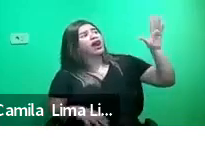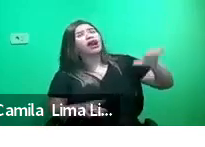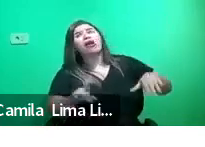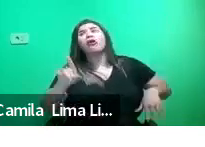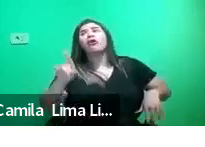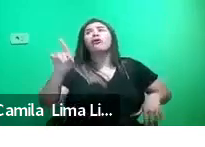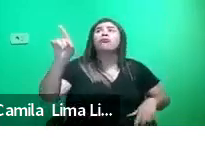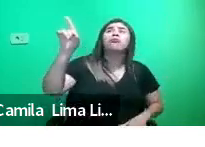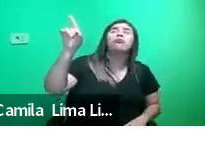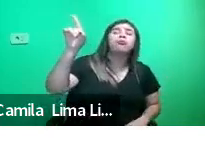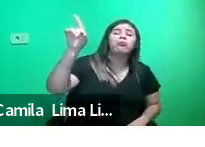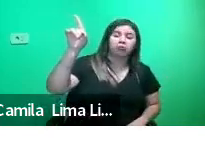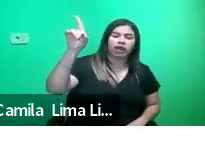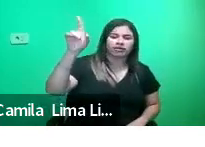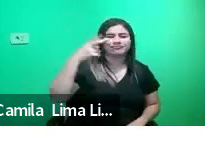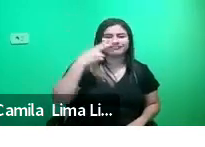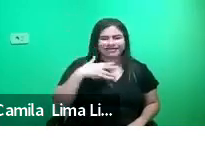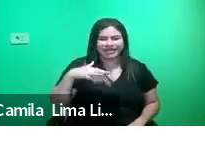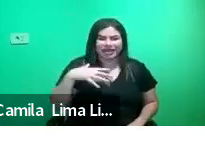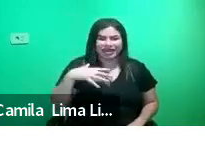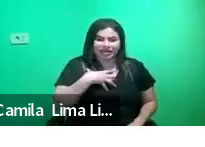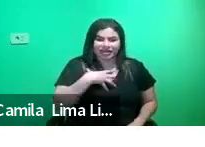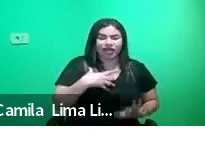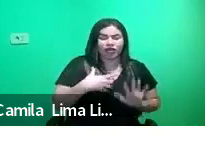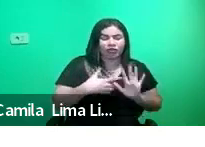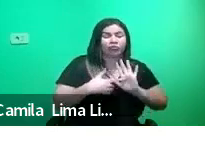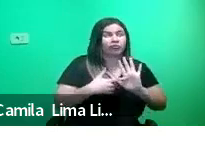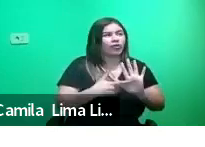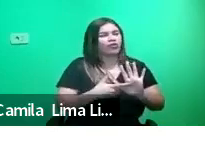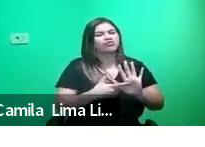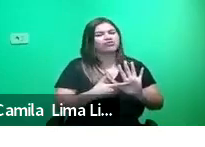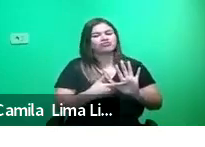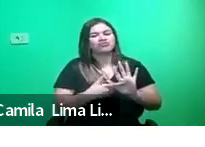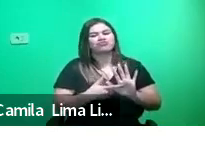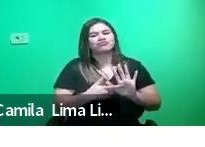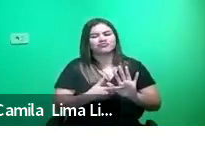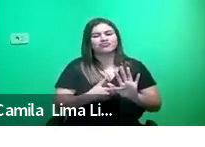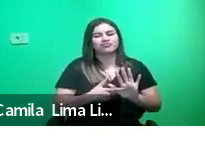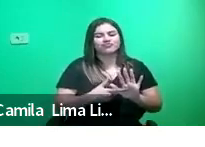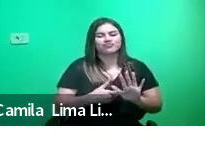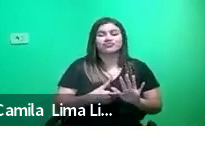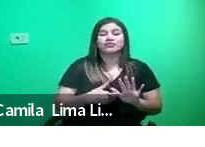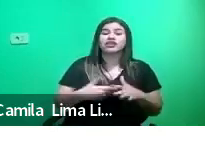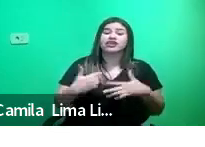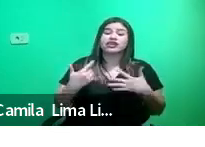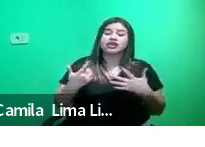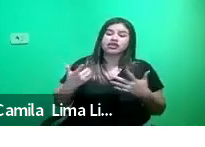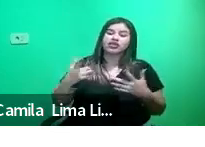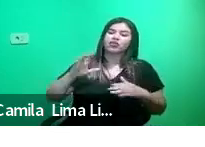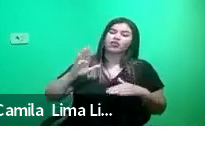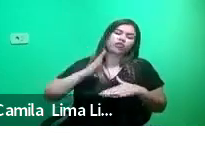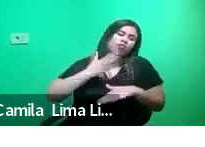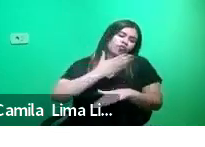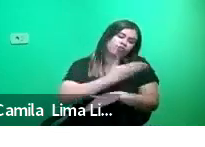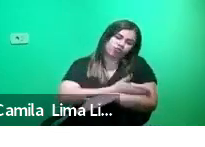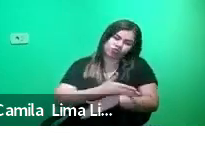and attention into and attention into subjectively index finger extension r extension develops r extension develops into index extension develops into index finger pointing